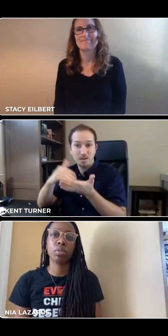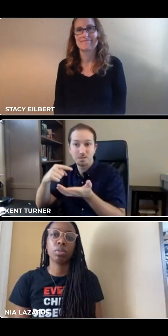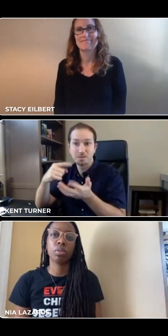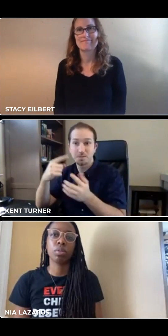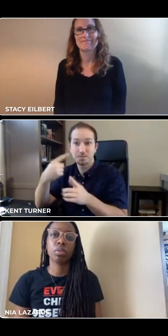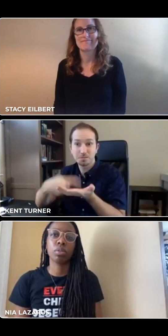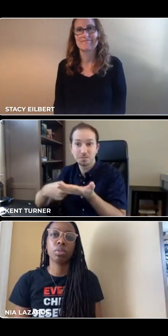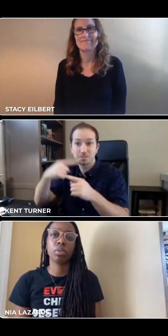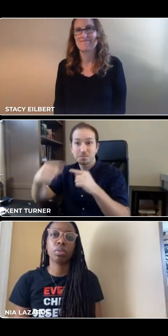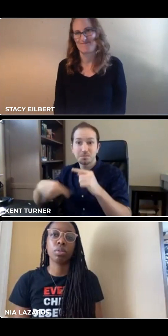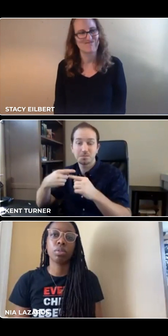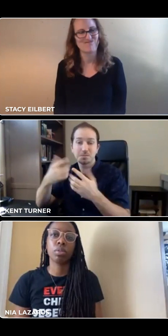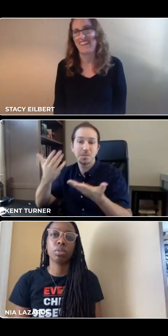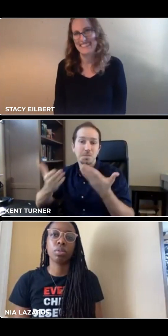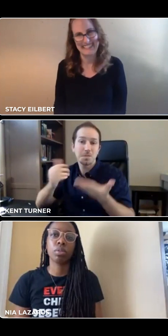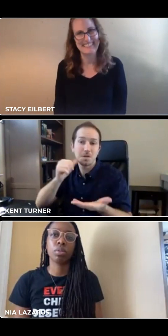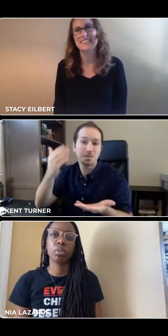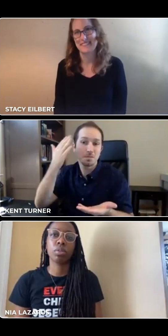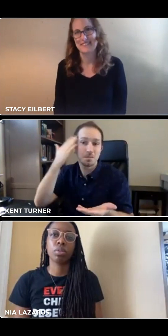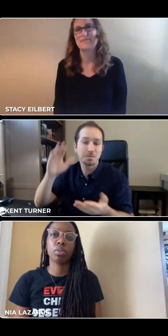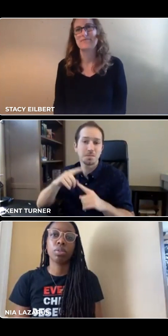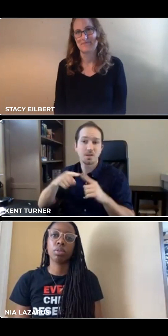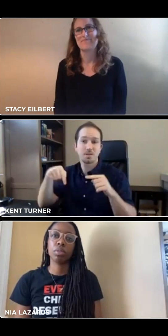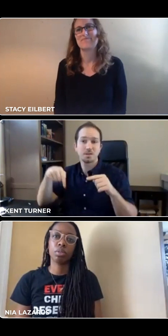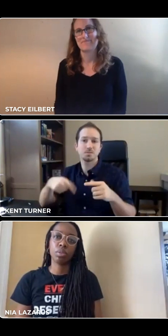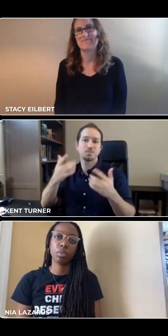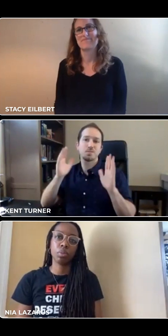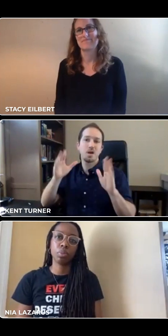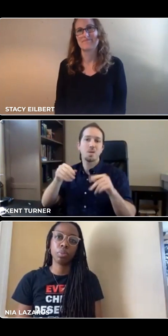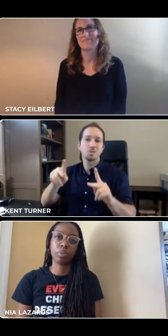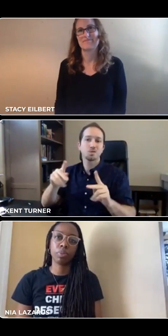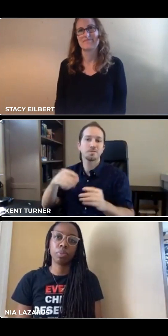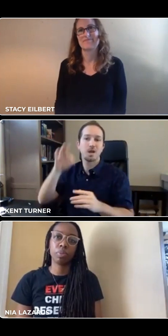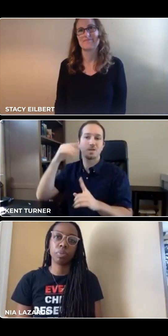once a year, maybe at a triannual when people come together. And maybe parents aren't too